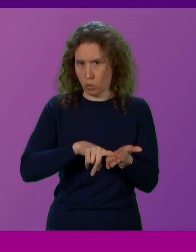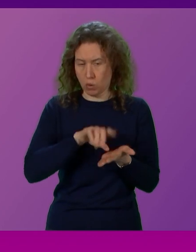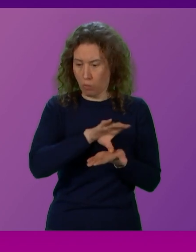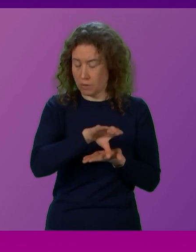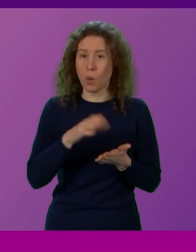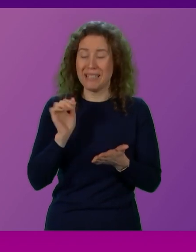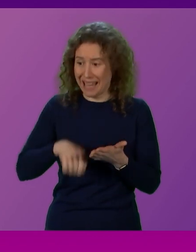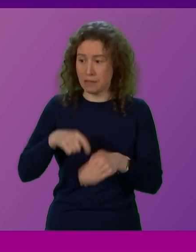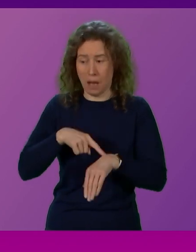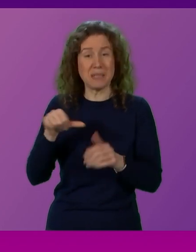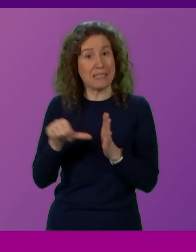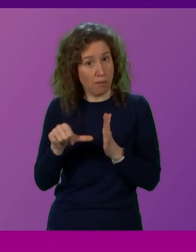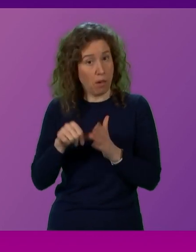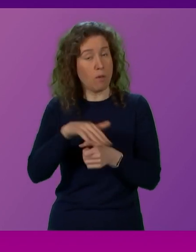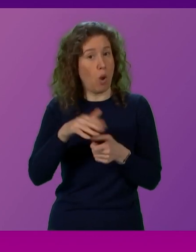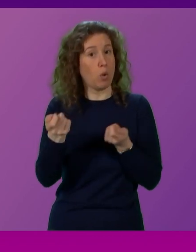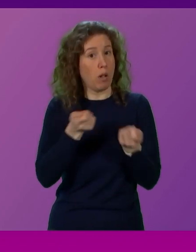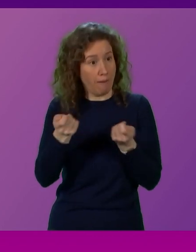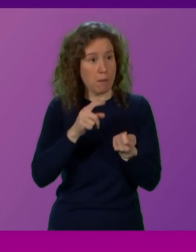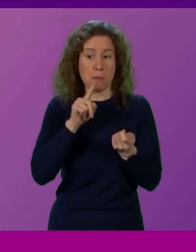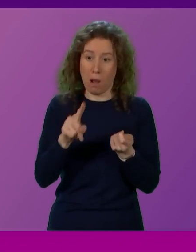Times are difficult for local government, but within the constrained financial resources